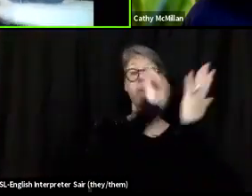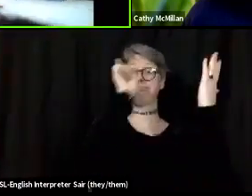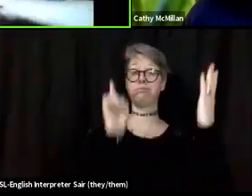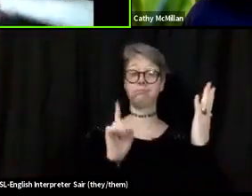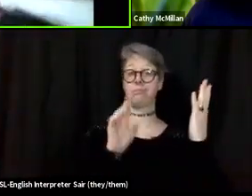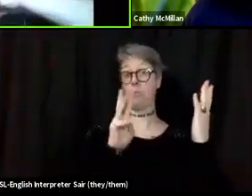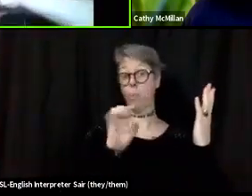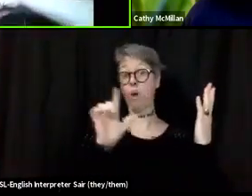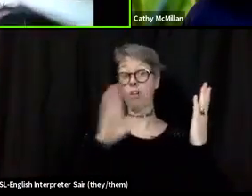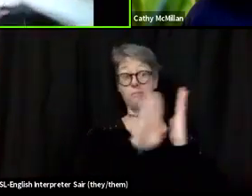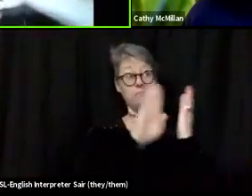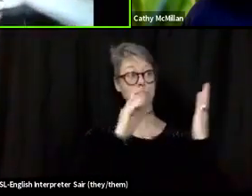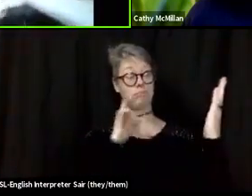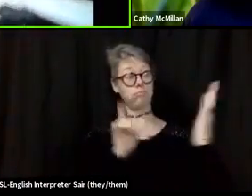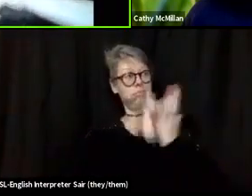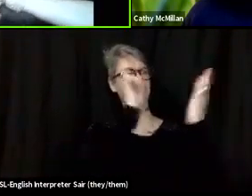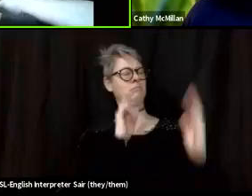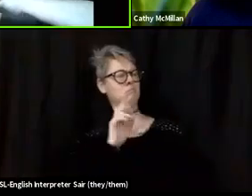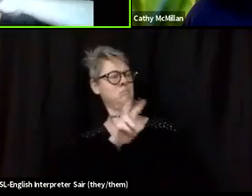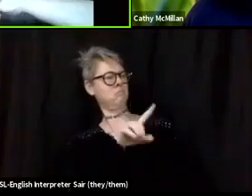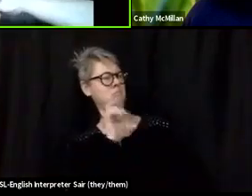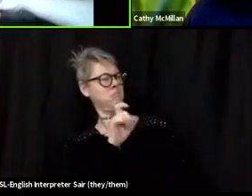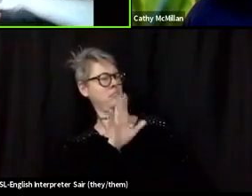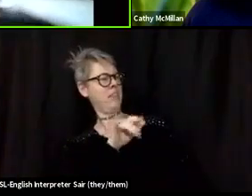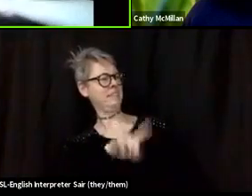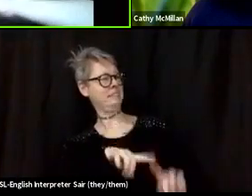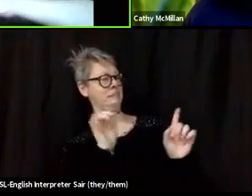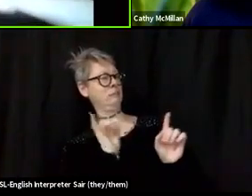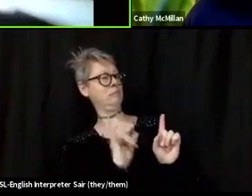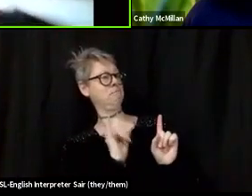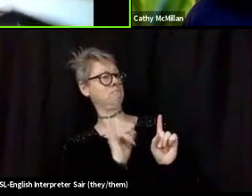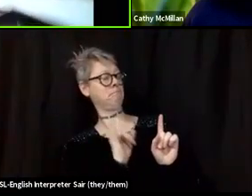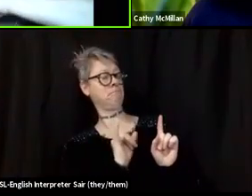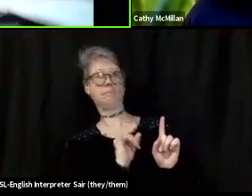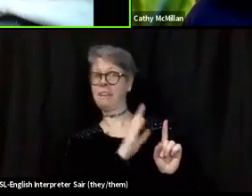into walls. like literally run into walls ike literally run into walls literally run into walls. thought wow that's very